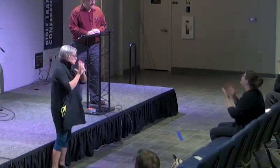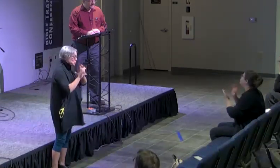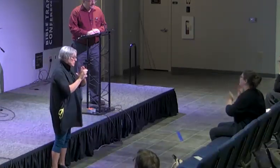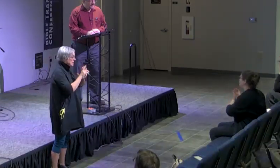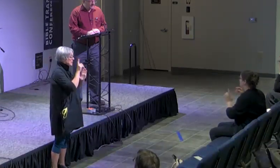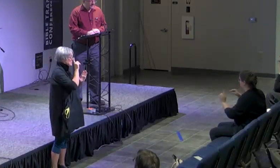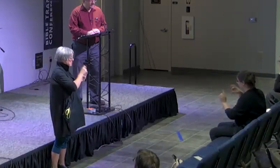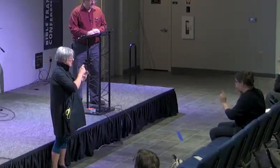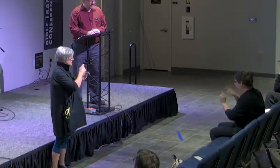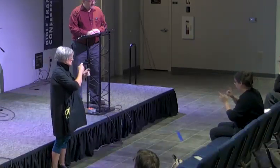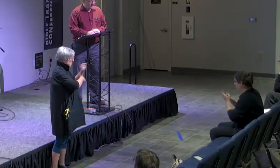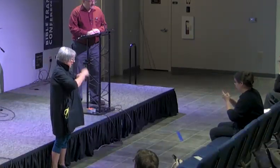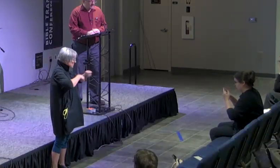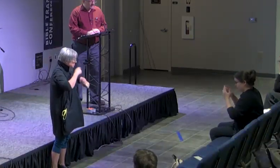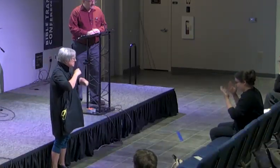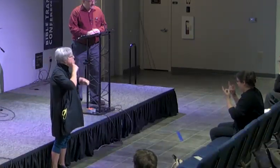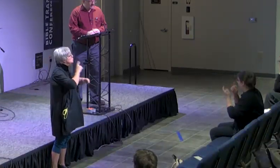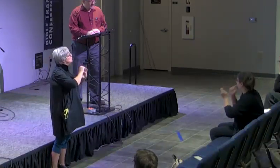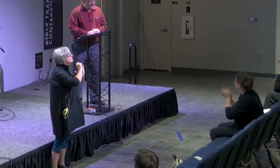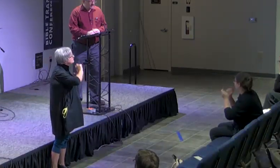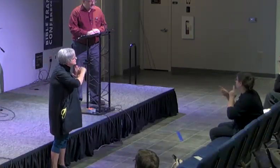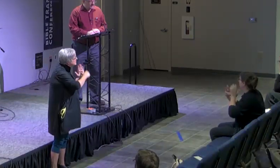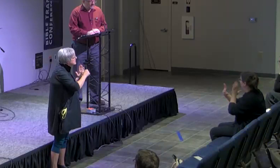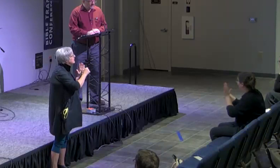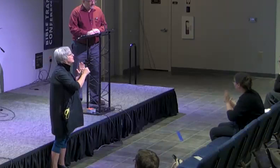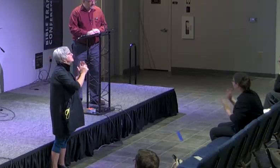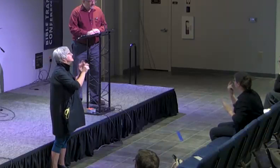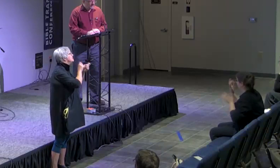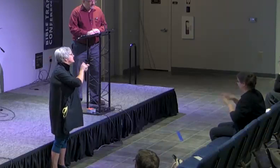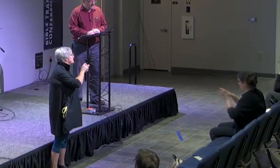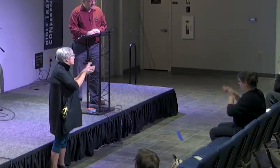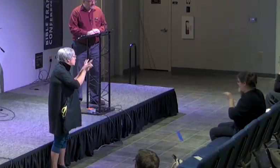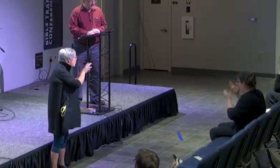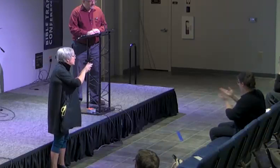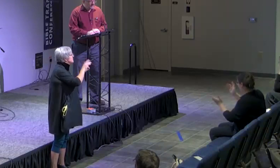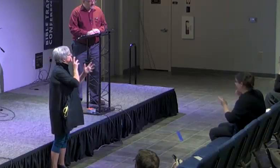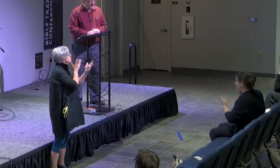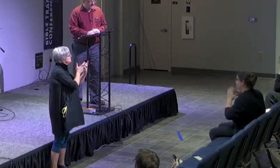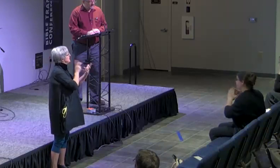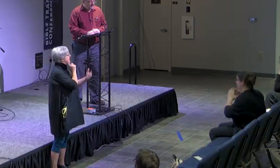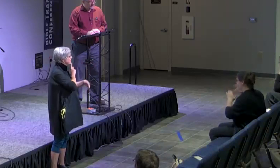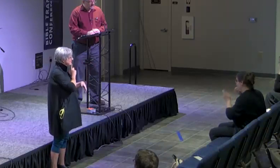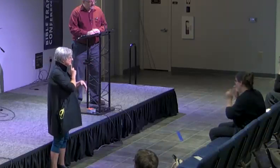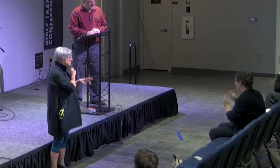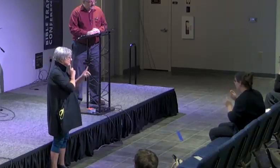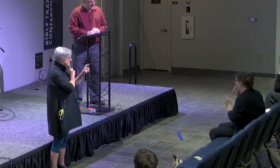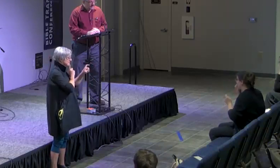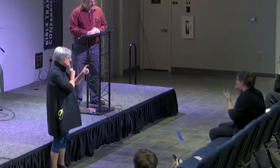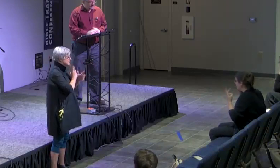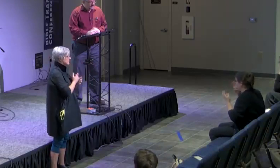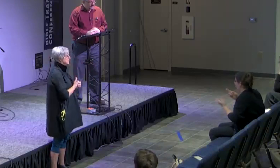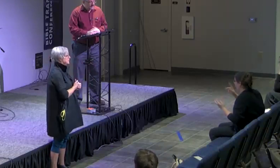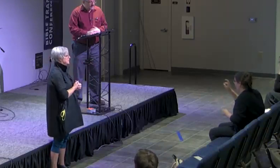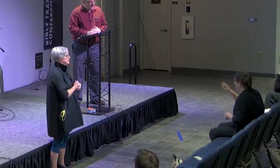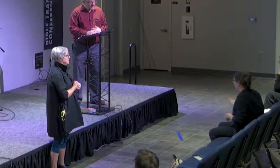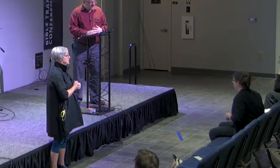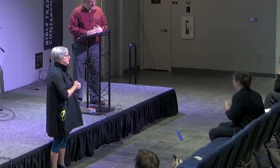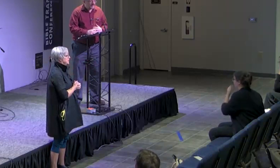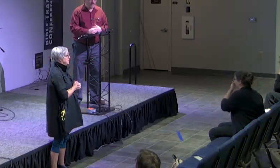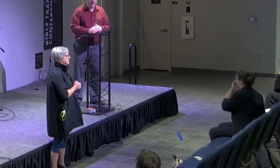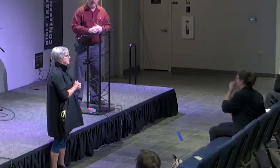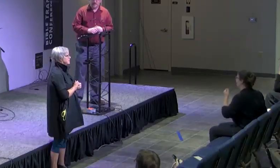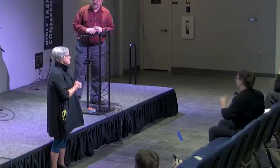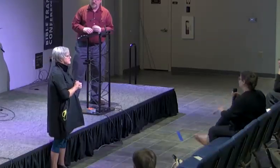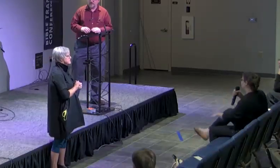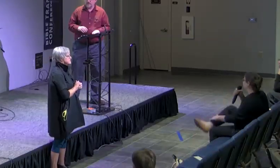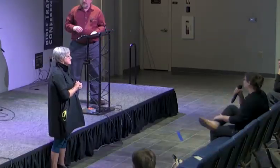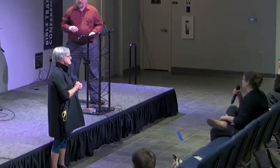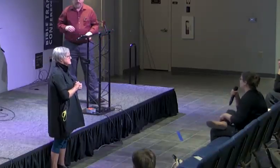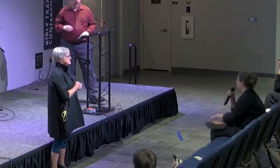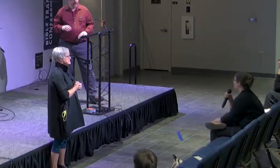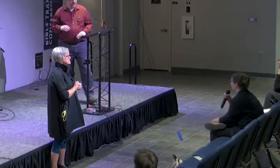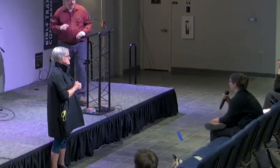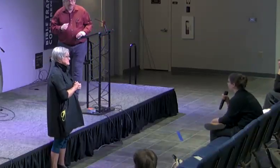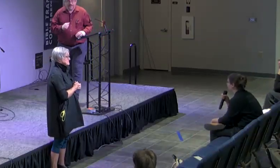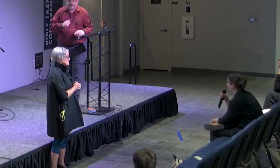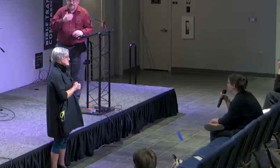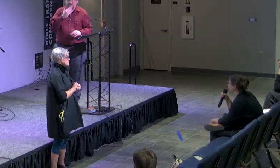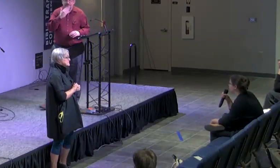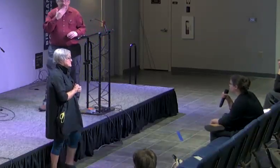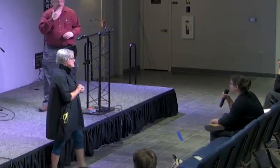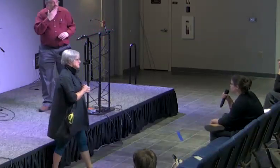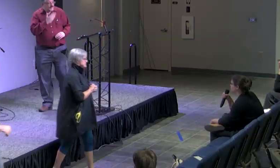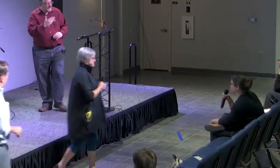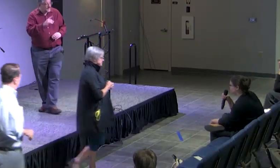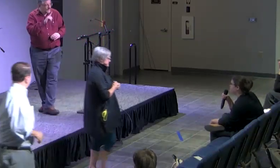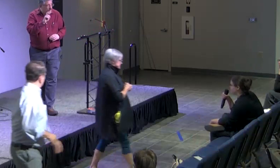In order to highlight the things that are important for the deaf community.